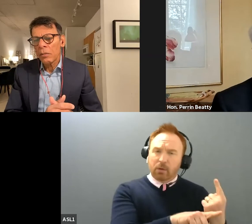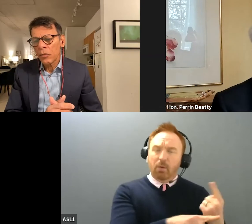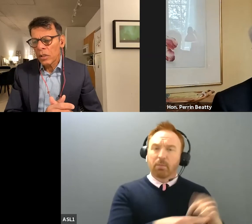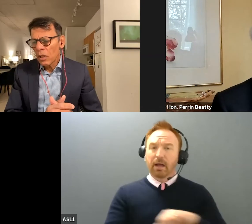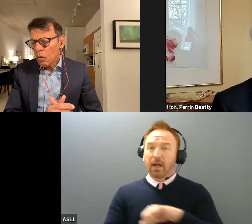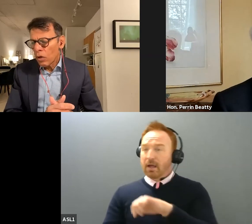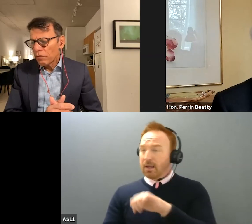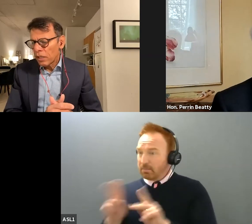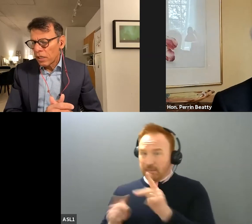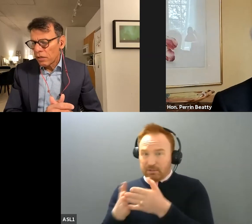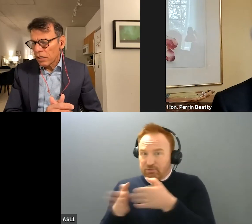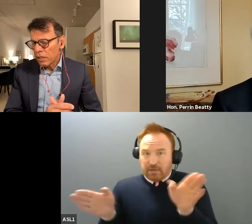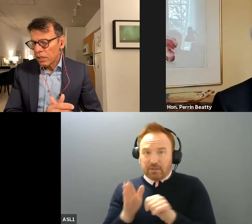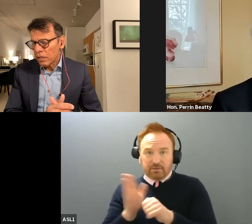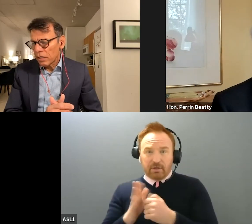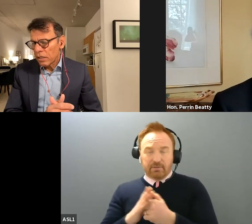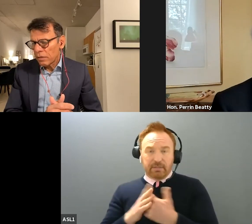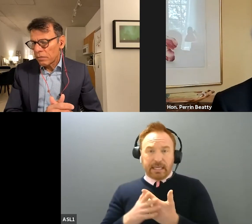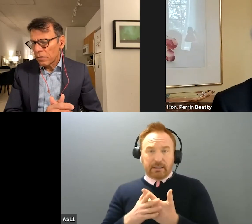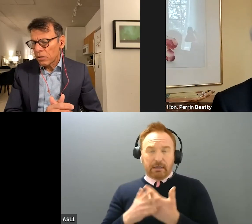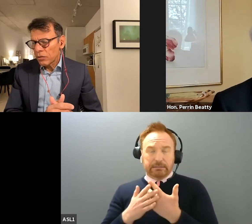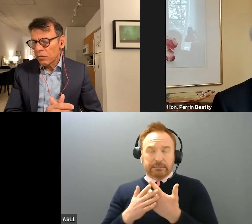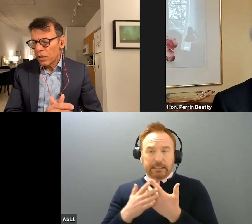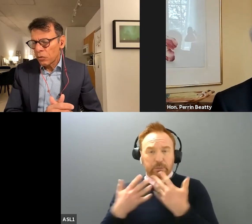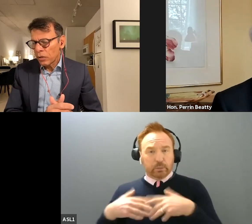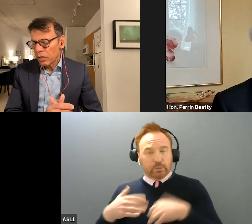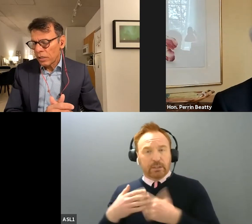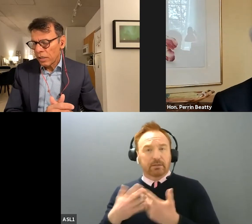important . One of the other areas, I think that that's also been important, I think, in